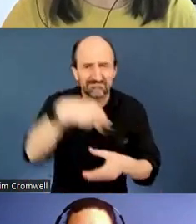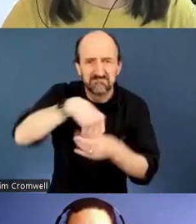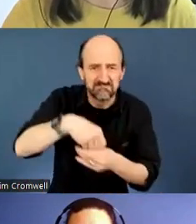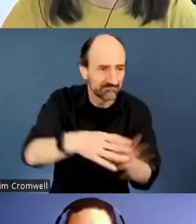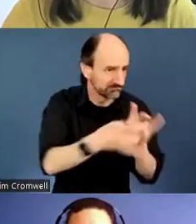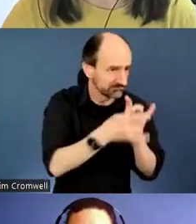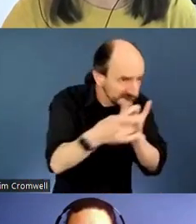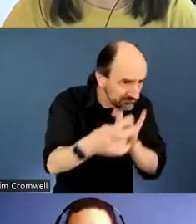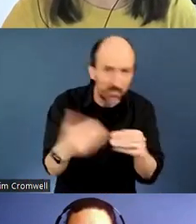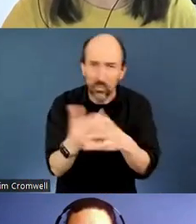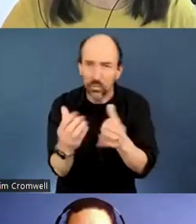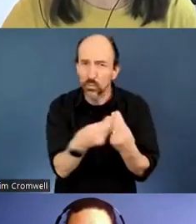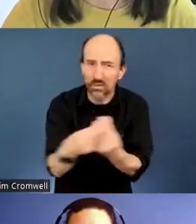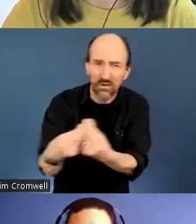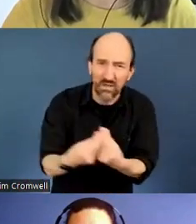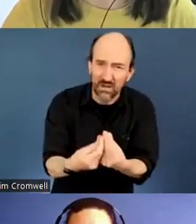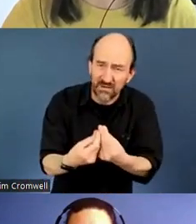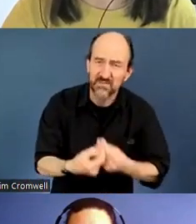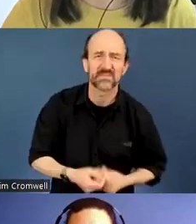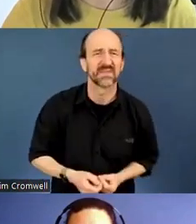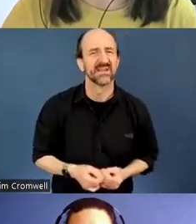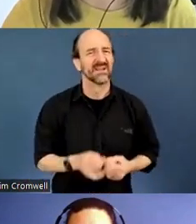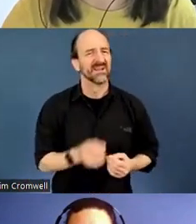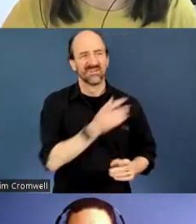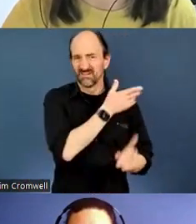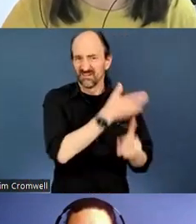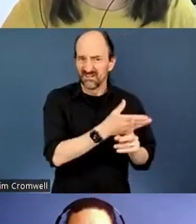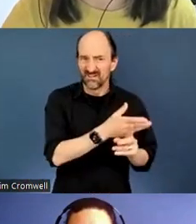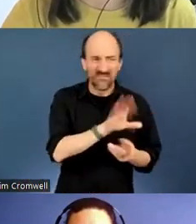researchers have been doing evaluation studies and also